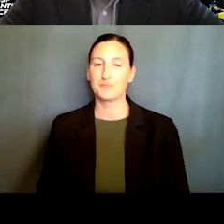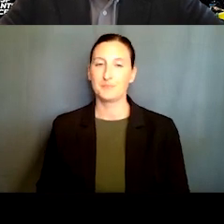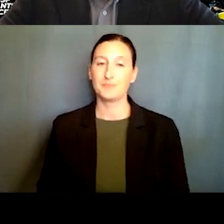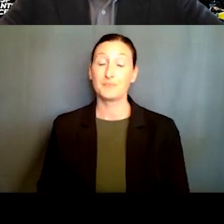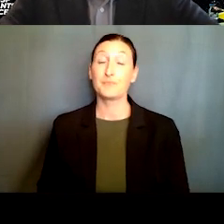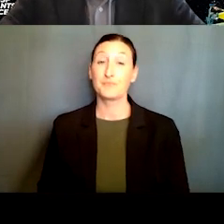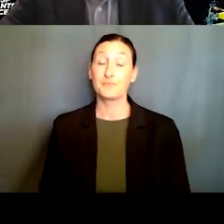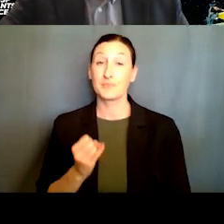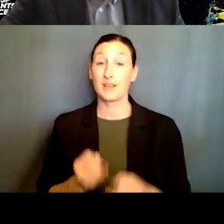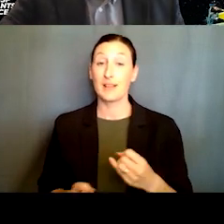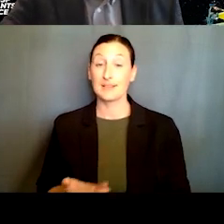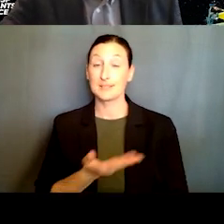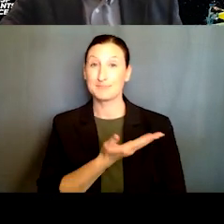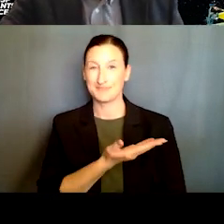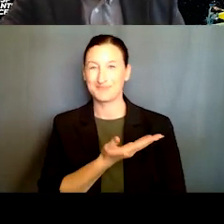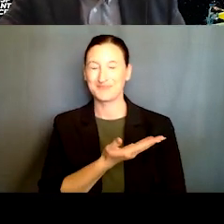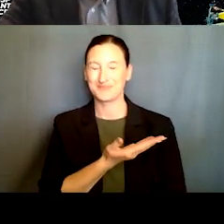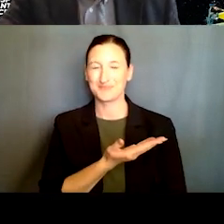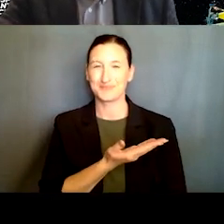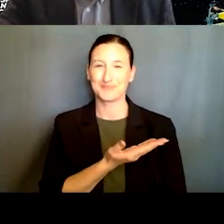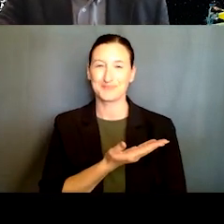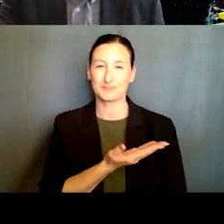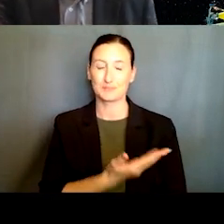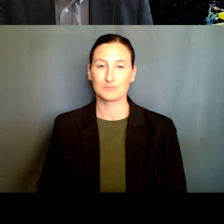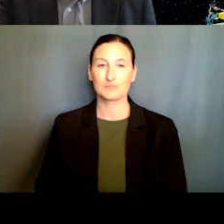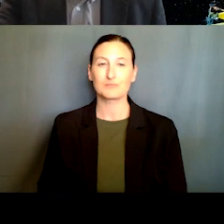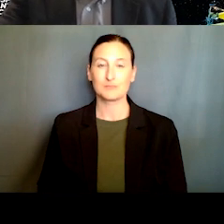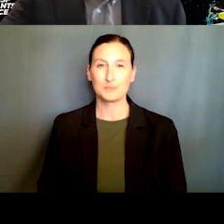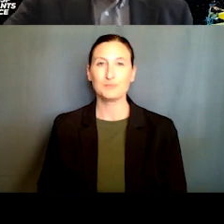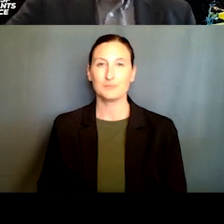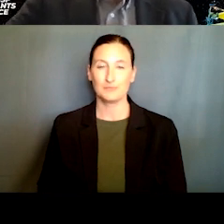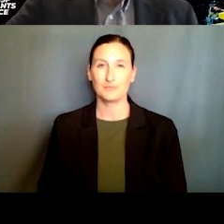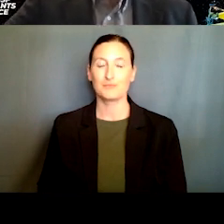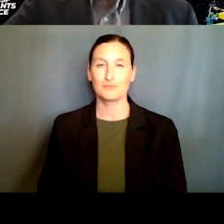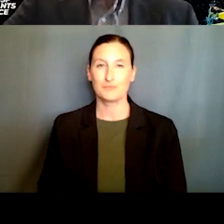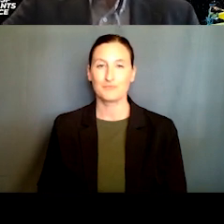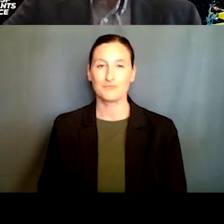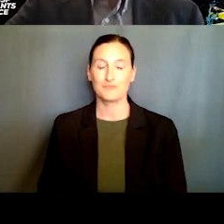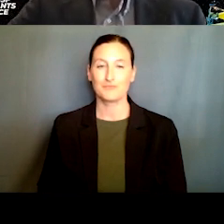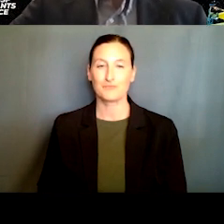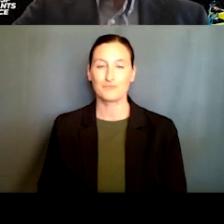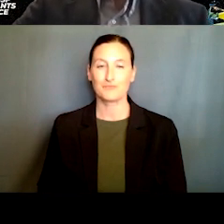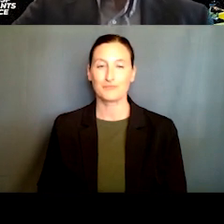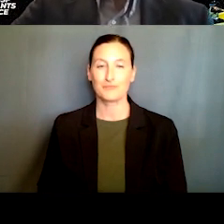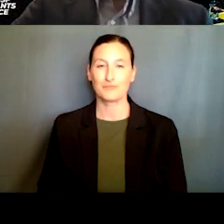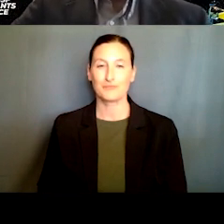Last but certainly not least on the last couple slides is about undergraduate research programs.